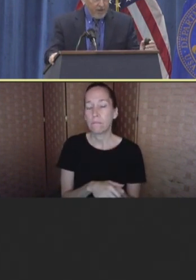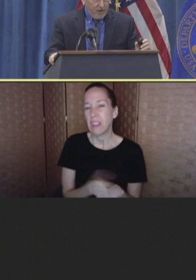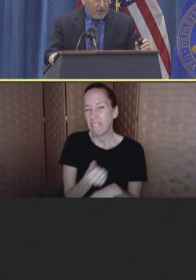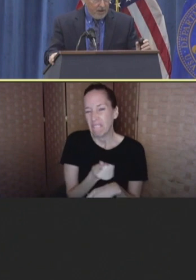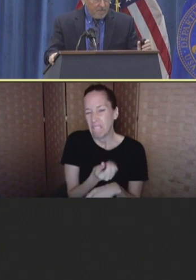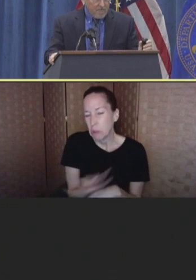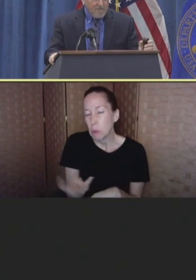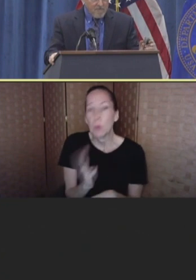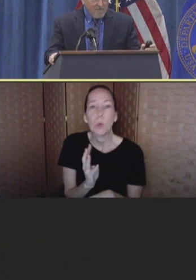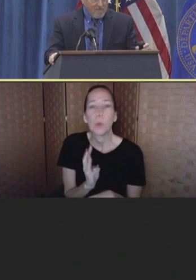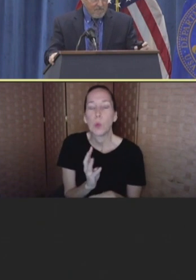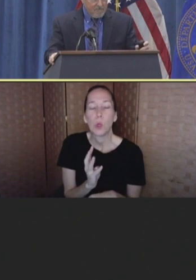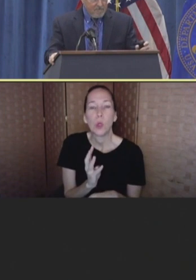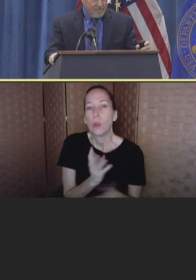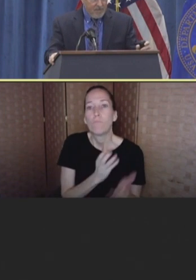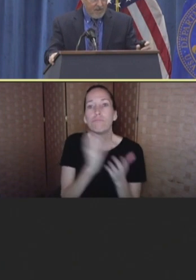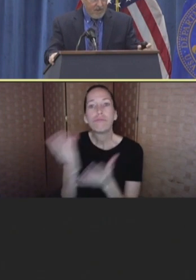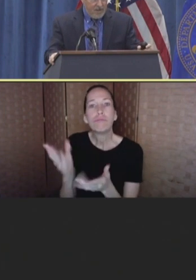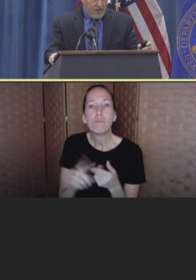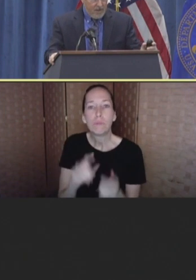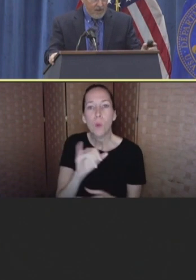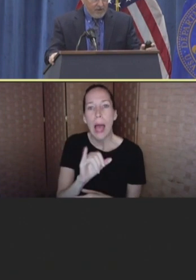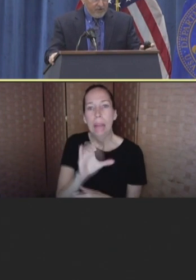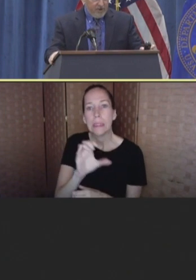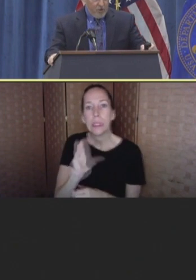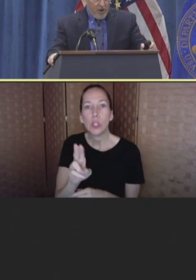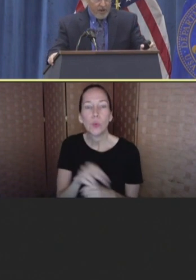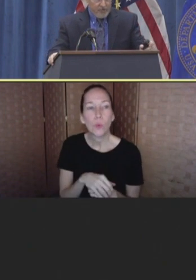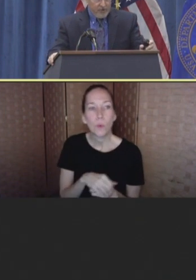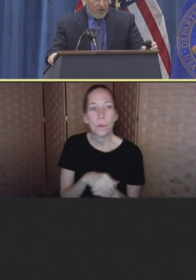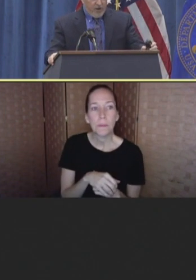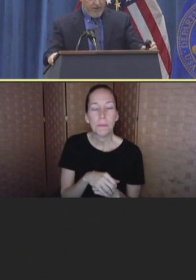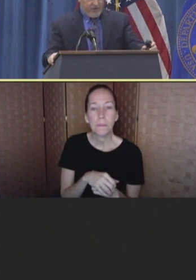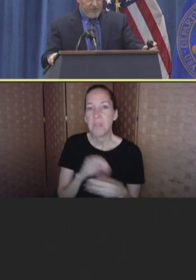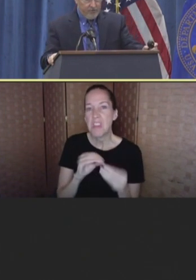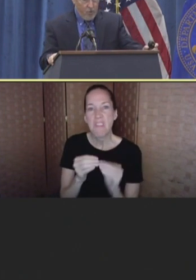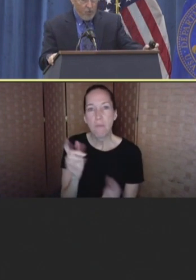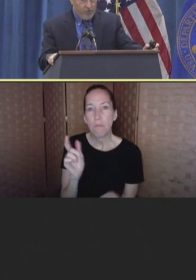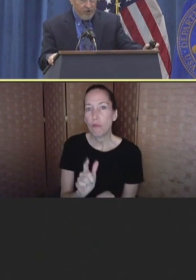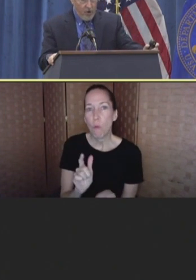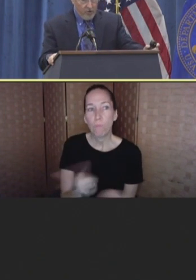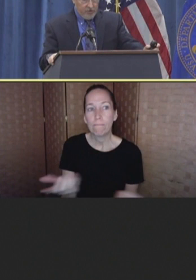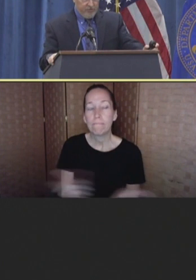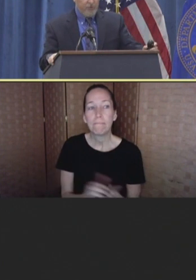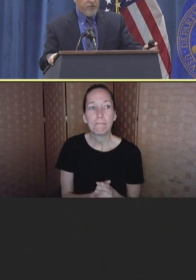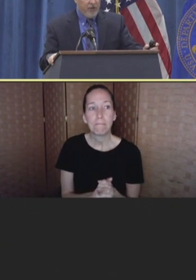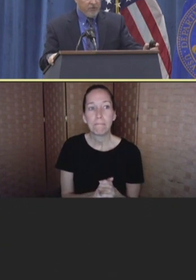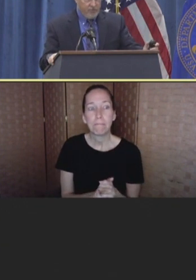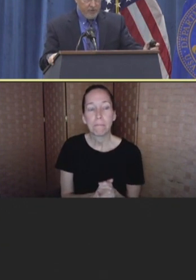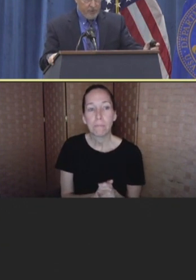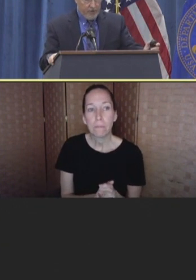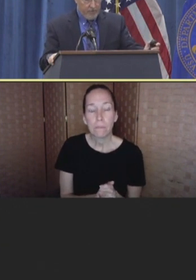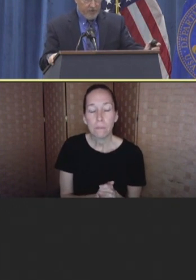And to summarize, the current evidence supports a causal association between the messenger